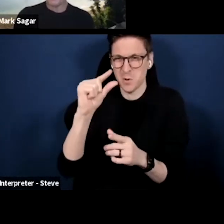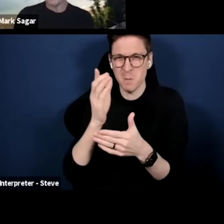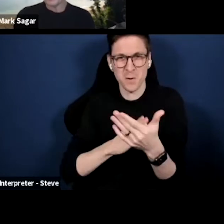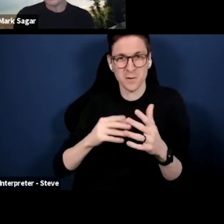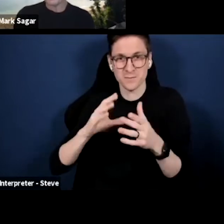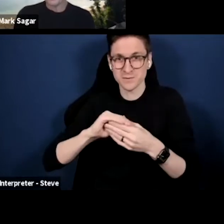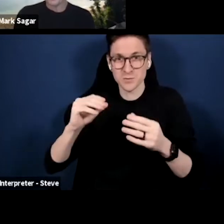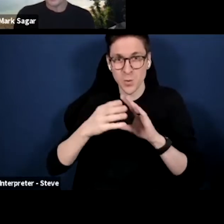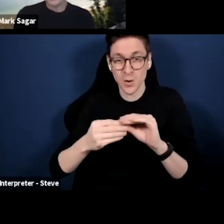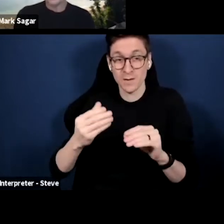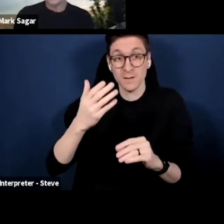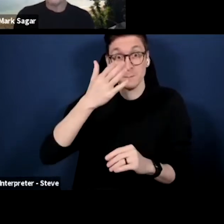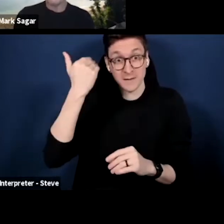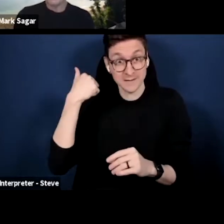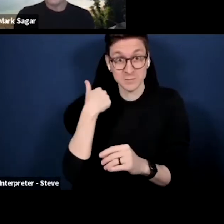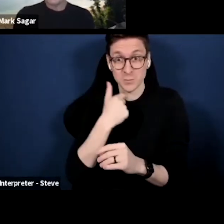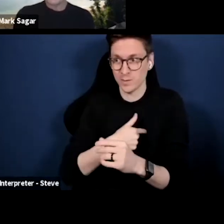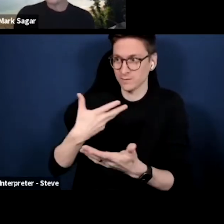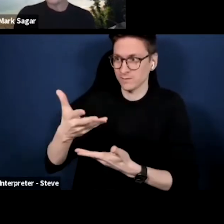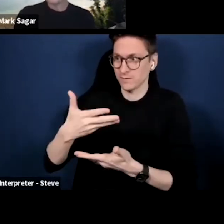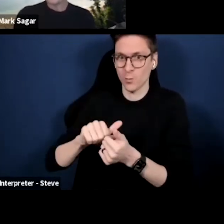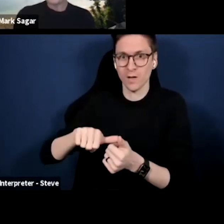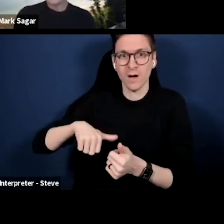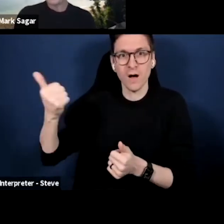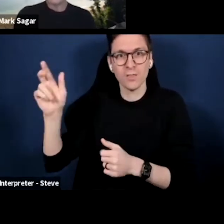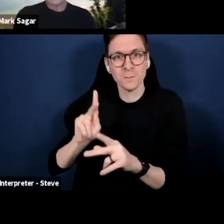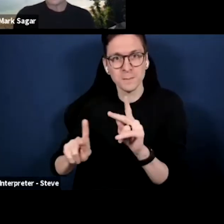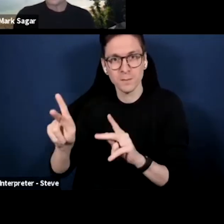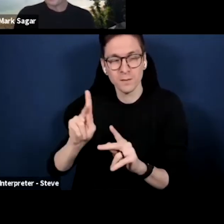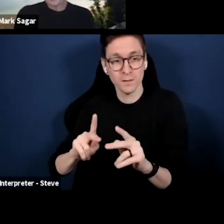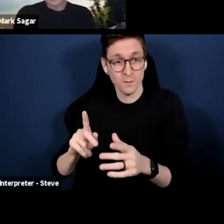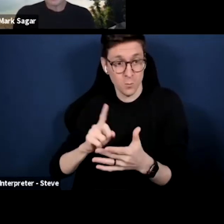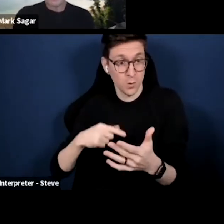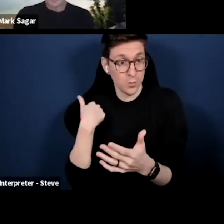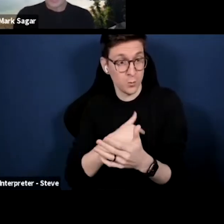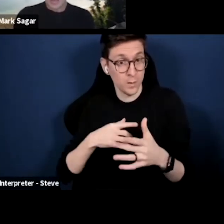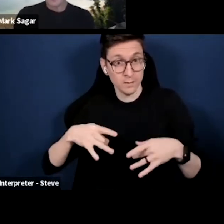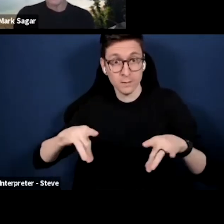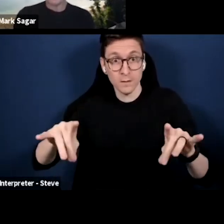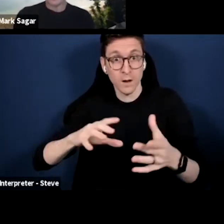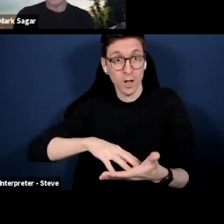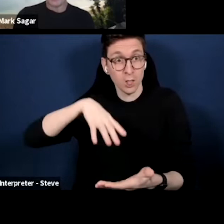most of what we learn comes from interacting comes from other people's brains